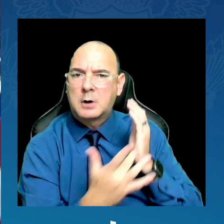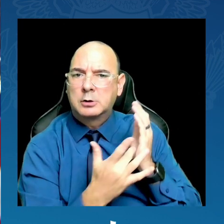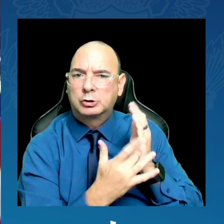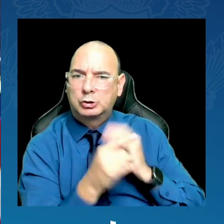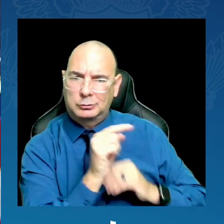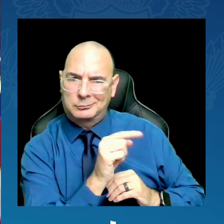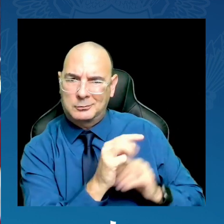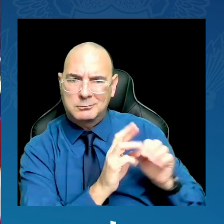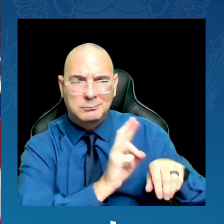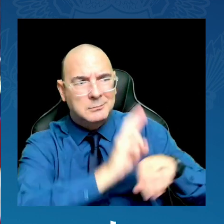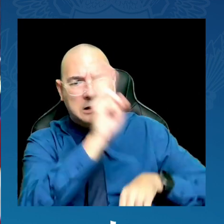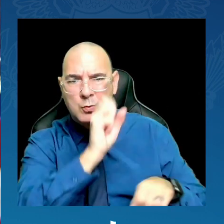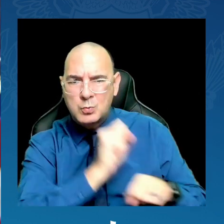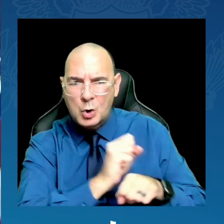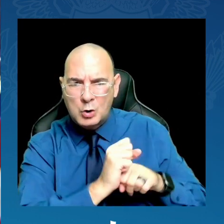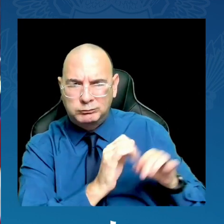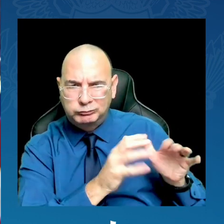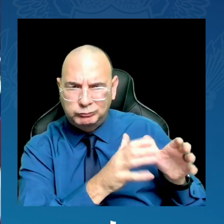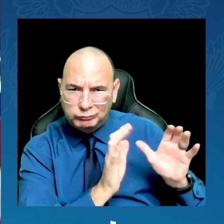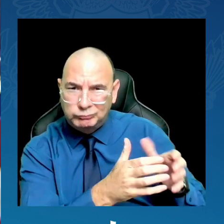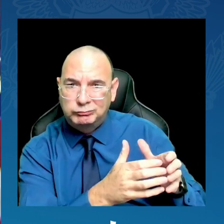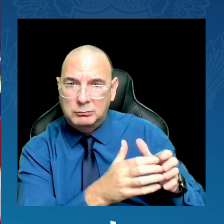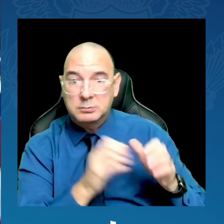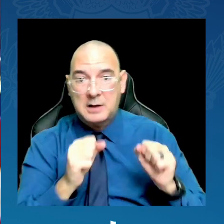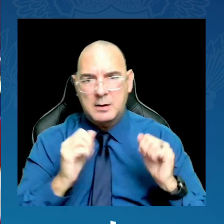to advance human space exploration;